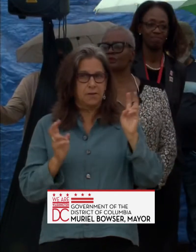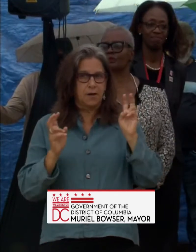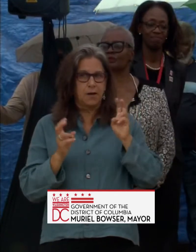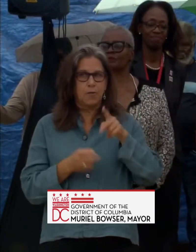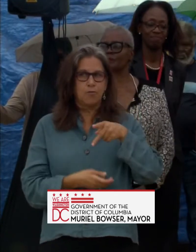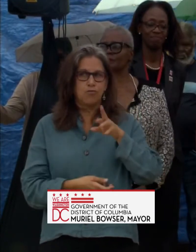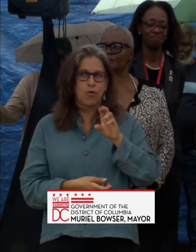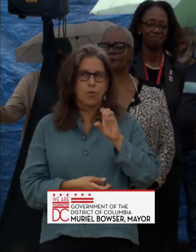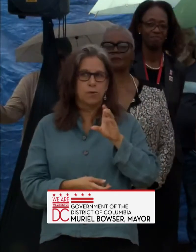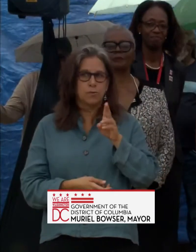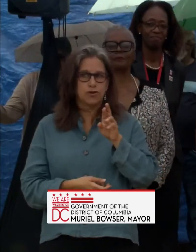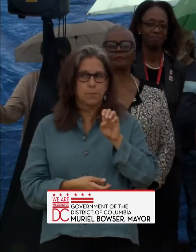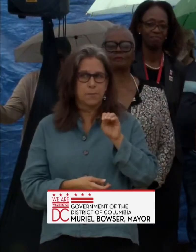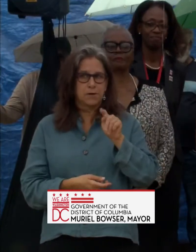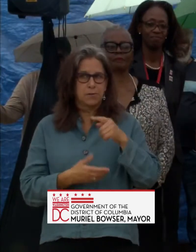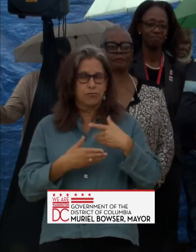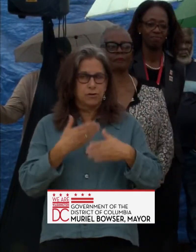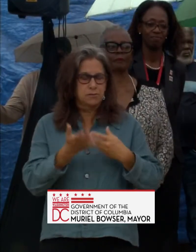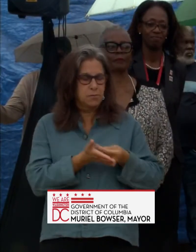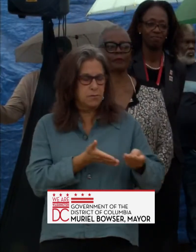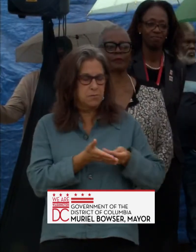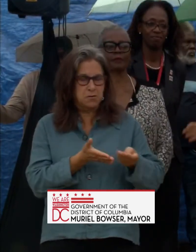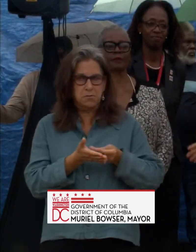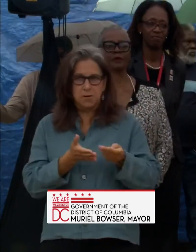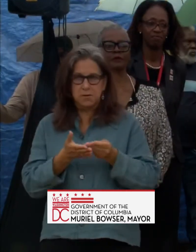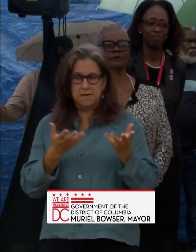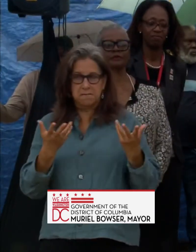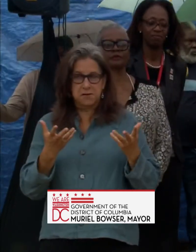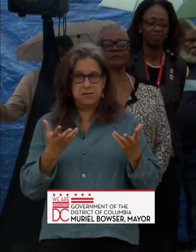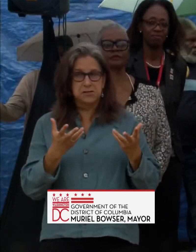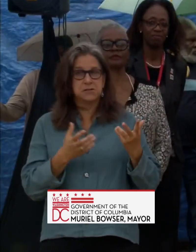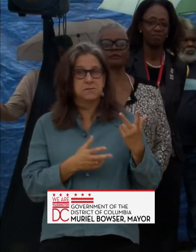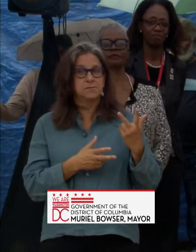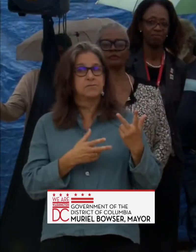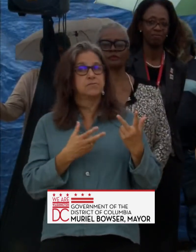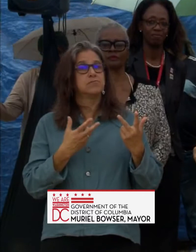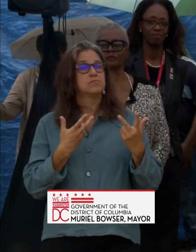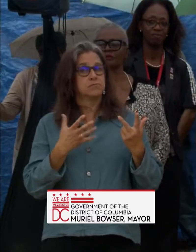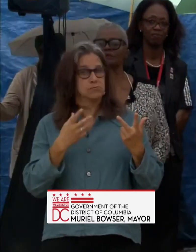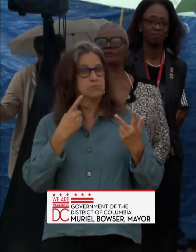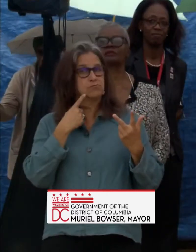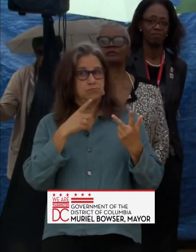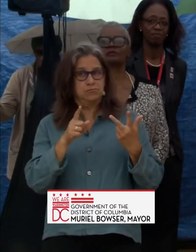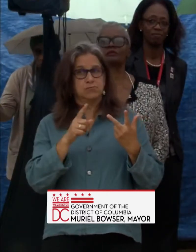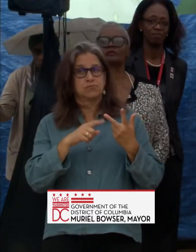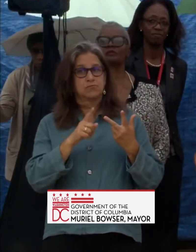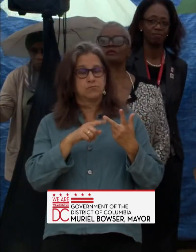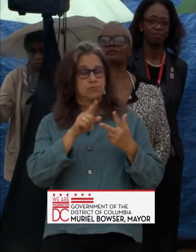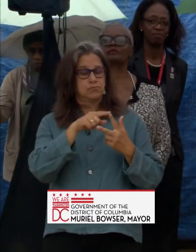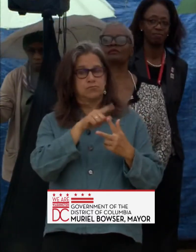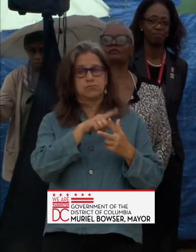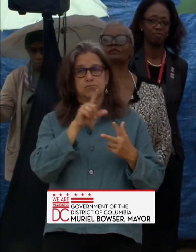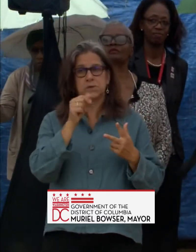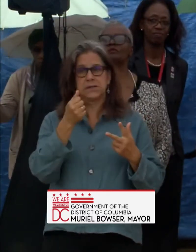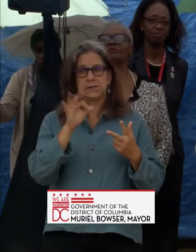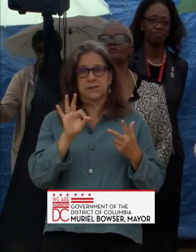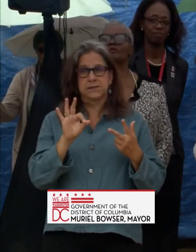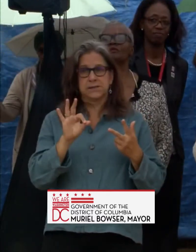WE EXPECT THE FINAL THREE TO DELIVER IN 2019. YOUR INITIAL PLAN WAS 2018, BUT YOU DID HAVE TO GO THROUGH